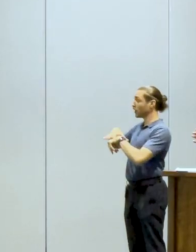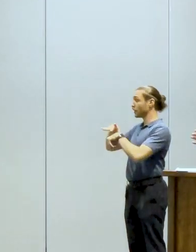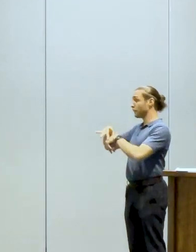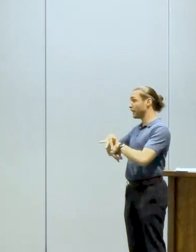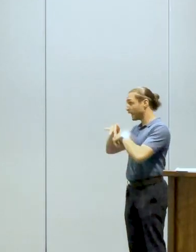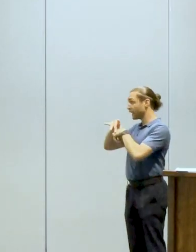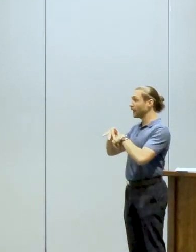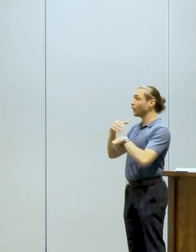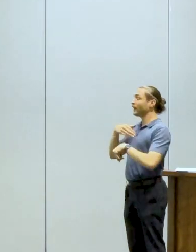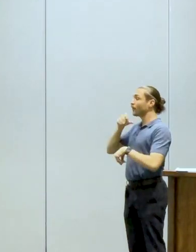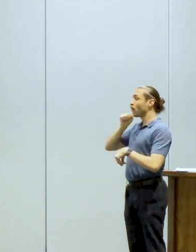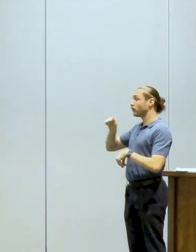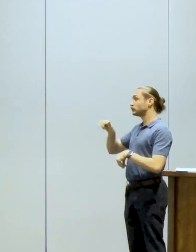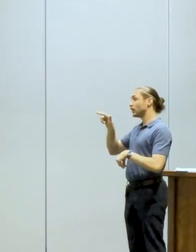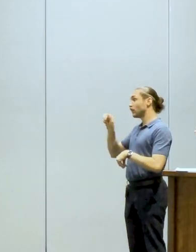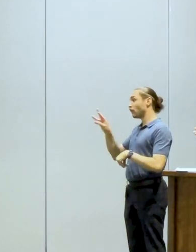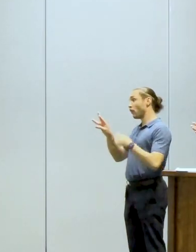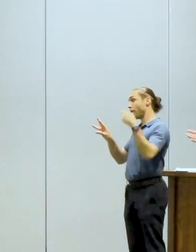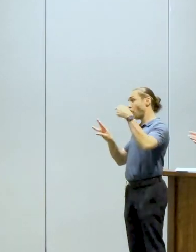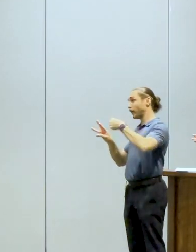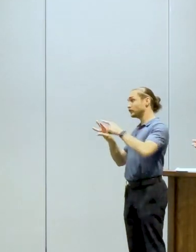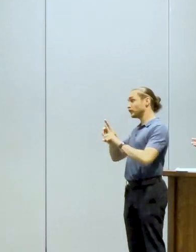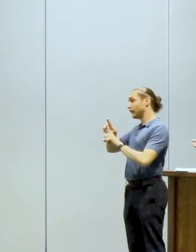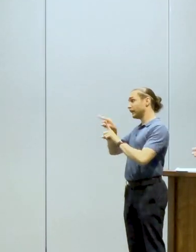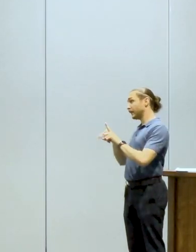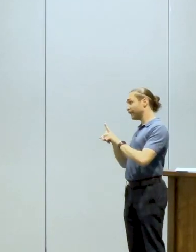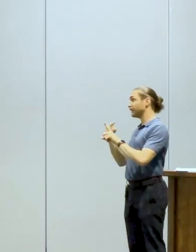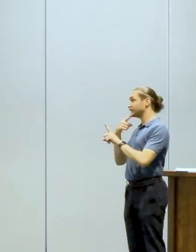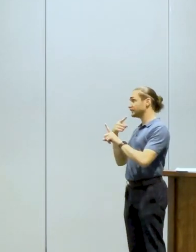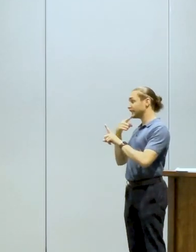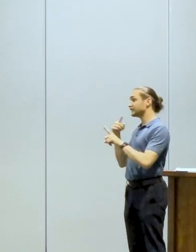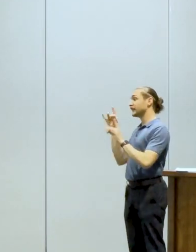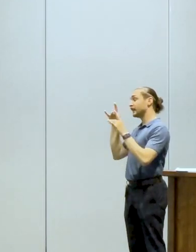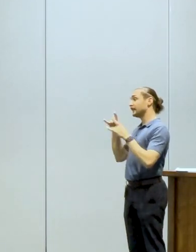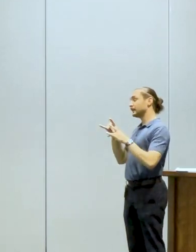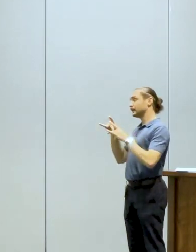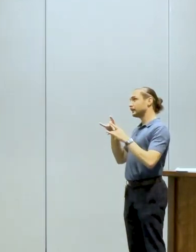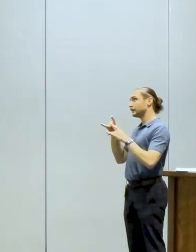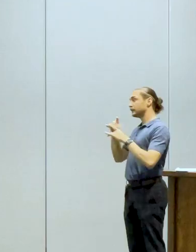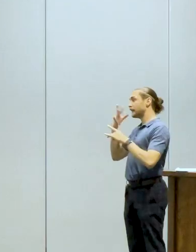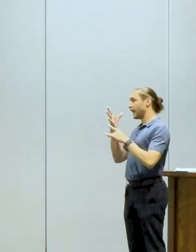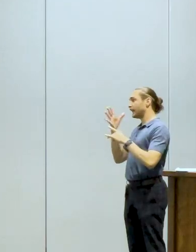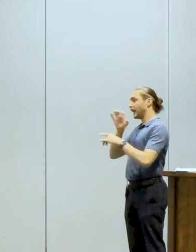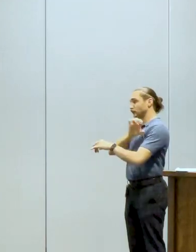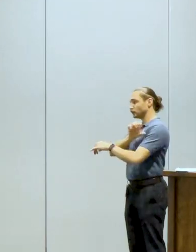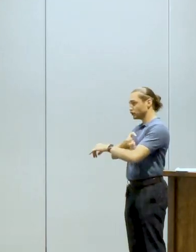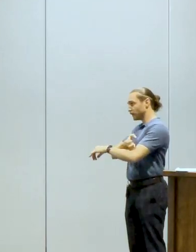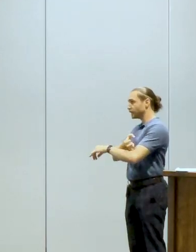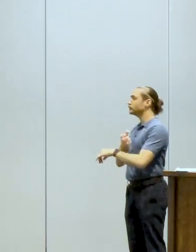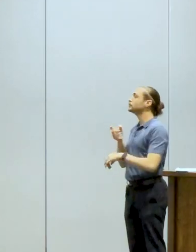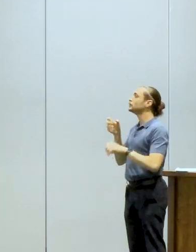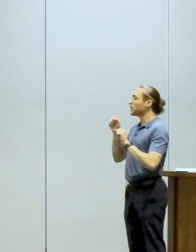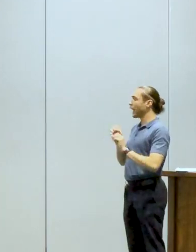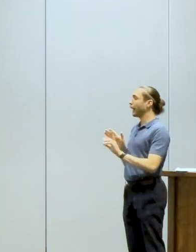to one of the leaves labeled light energy, right? So there are ways to bypass, or at least alleviate, some of the pressure